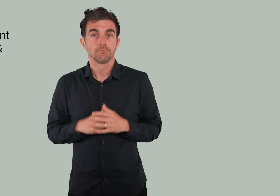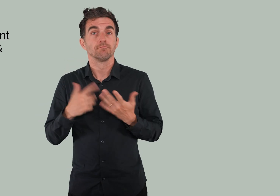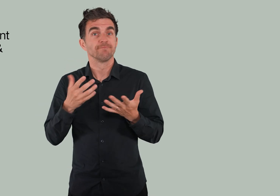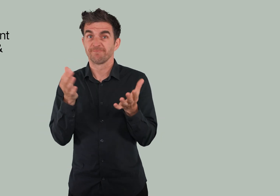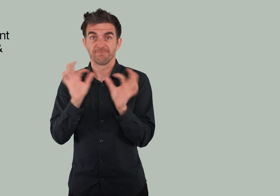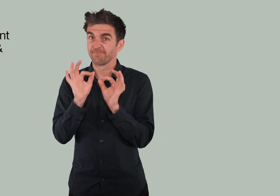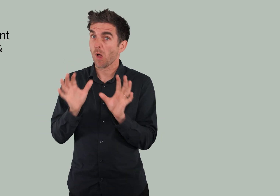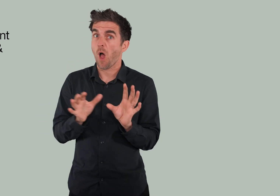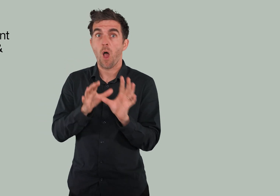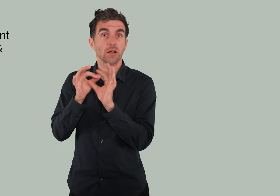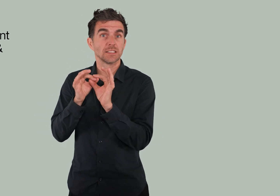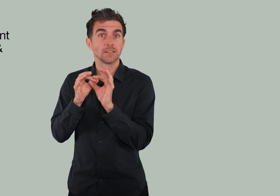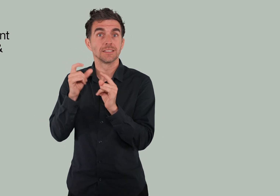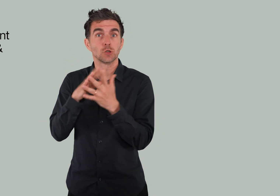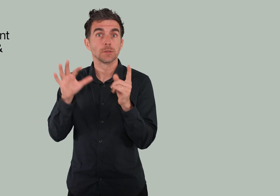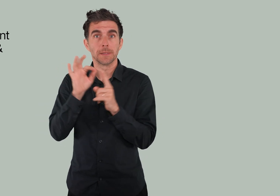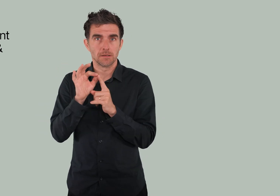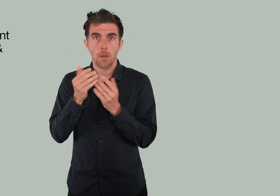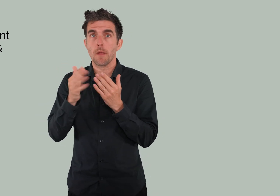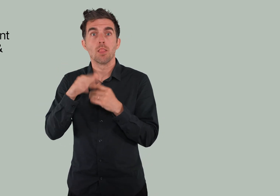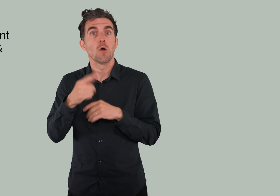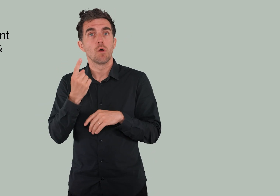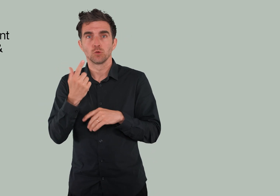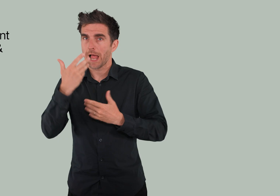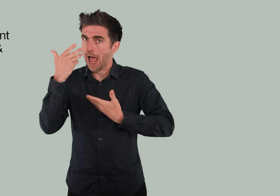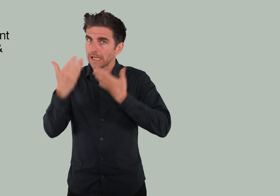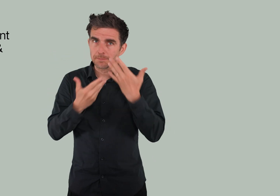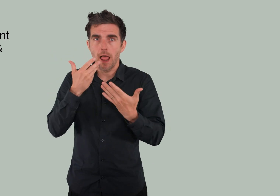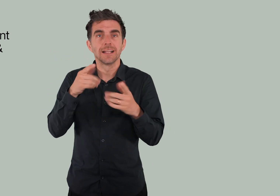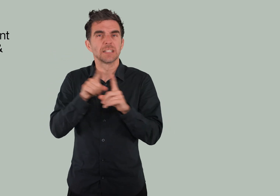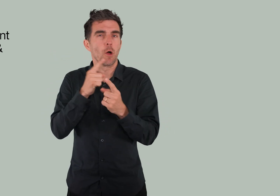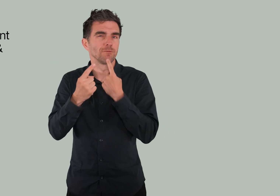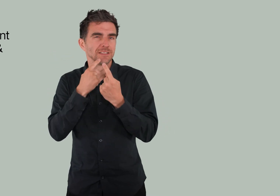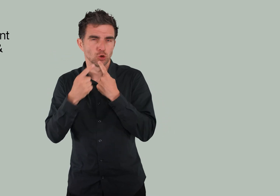and they did not have to contact DWP more than once to explain the same information